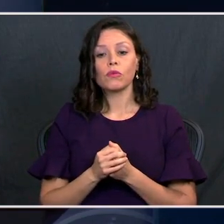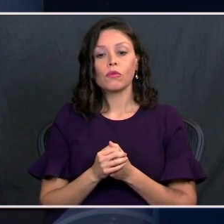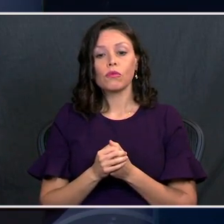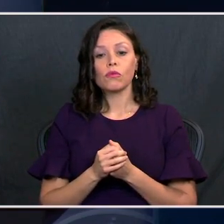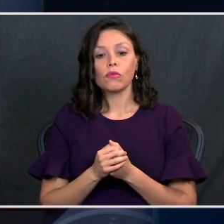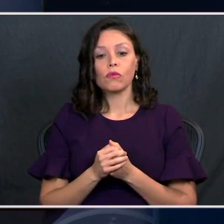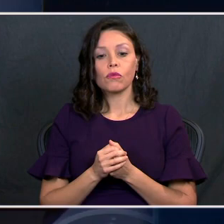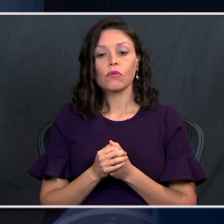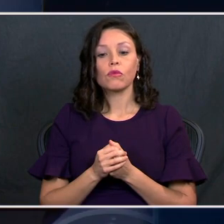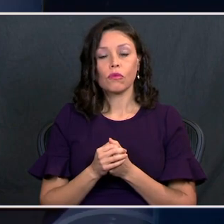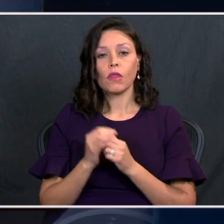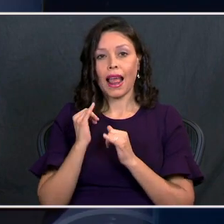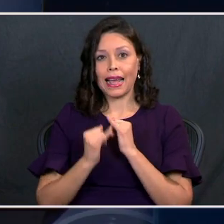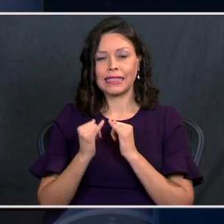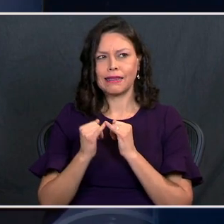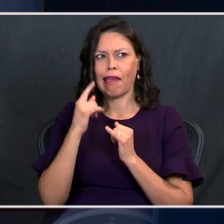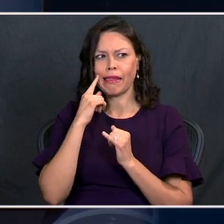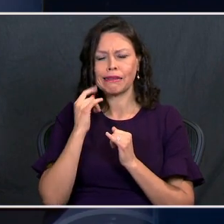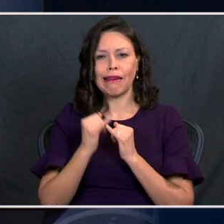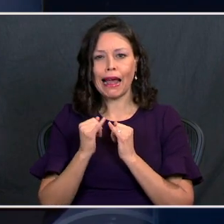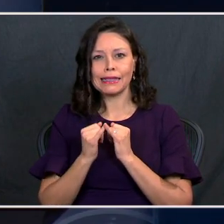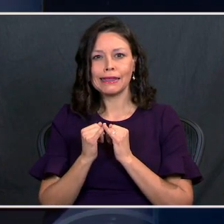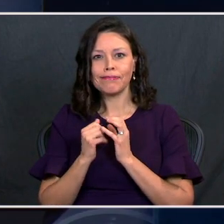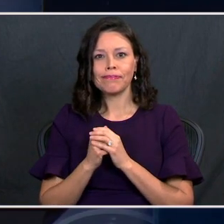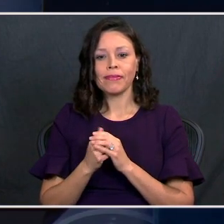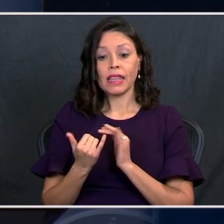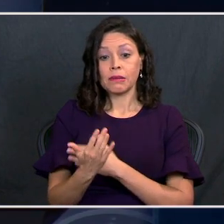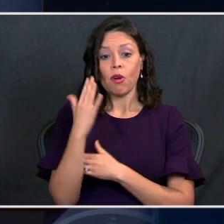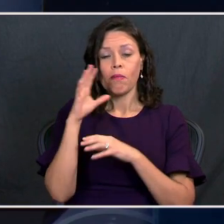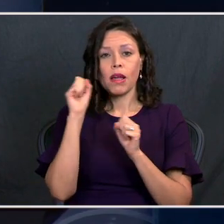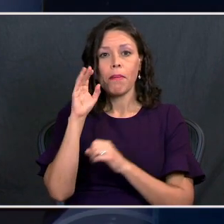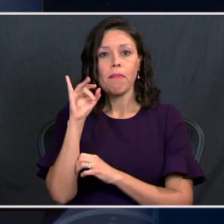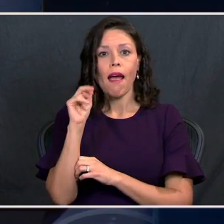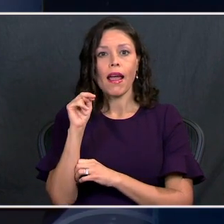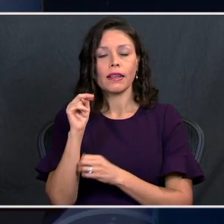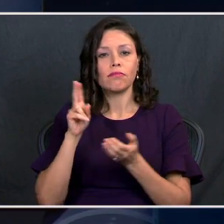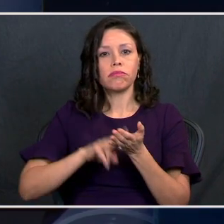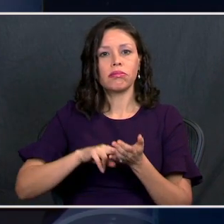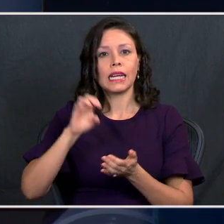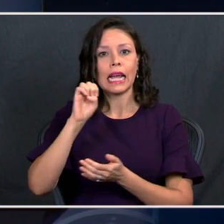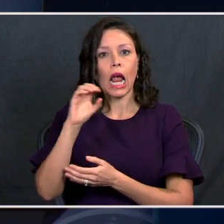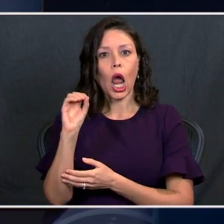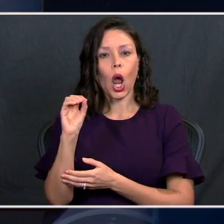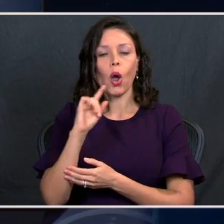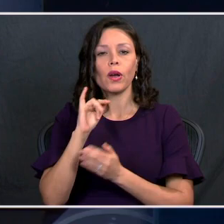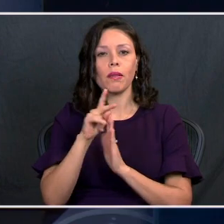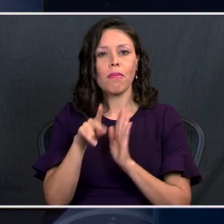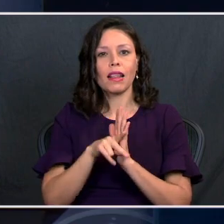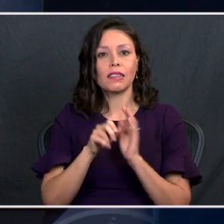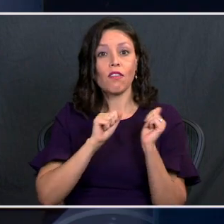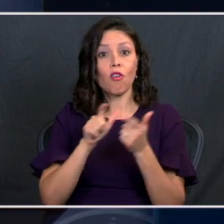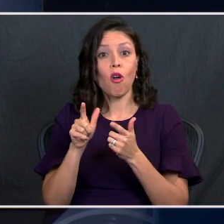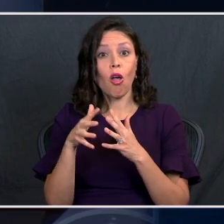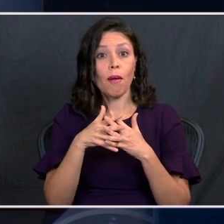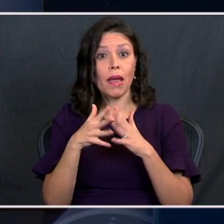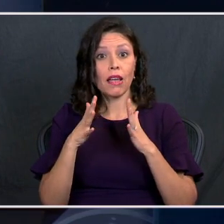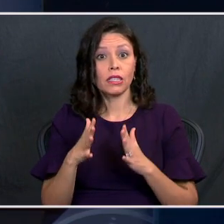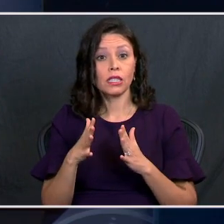Finally -- I think -- finally, this morning, President Biden issued an executive order setting the policy that all Americans who are qualified